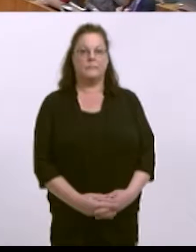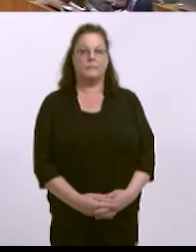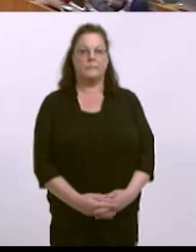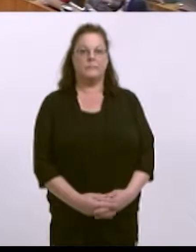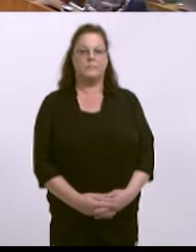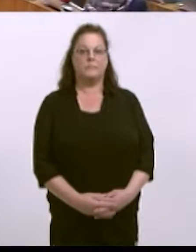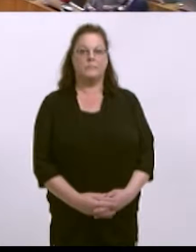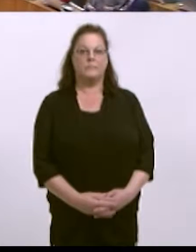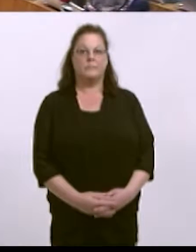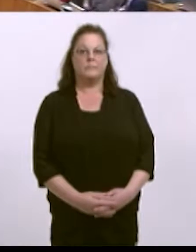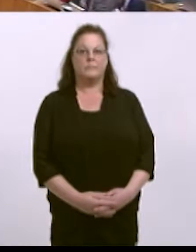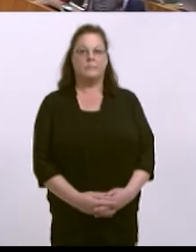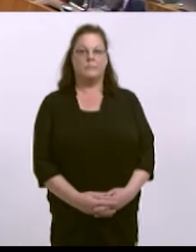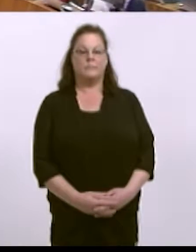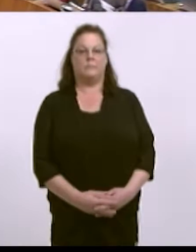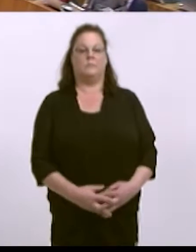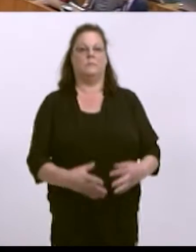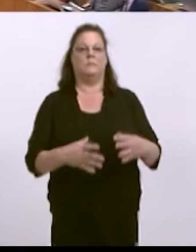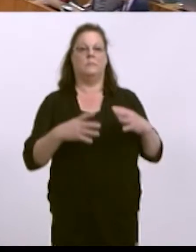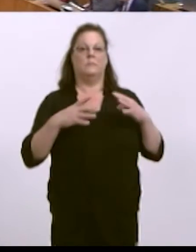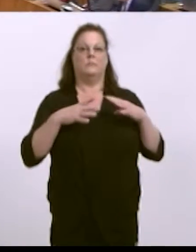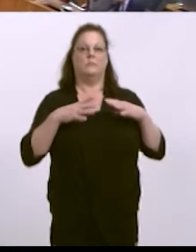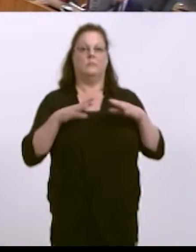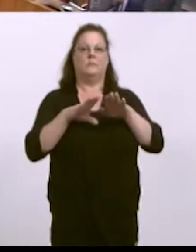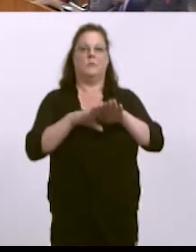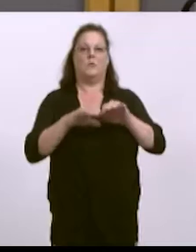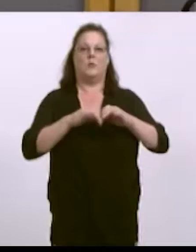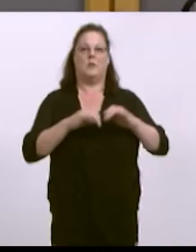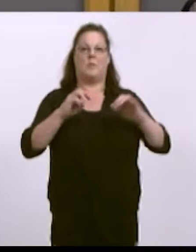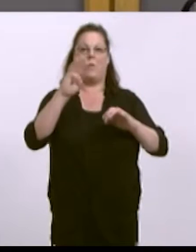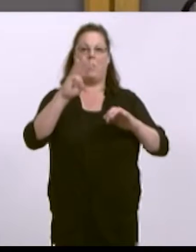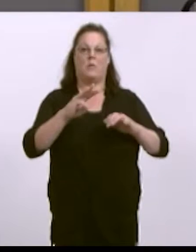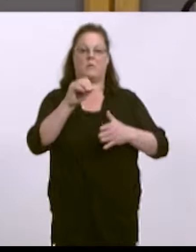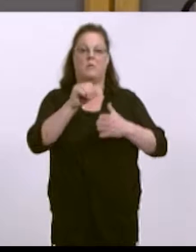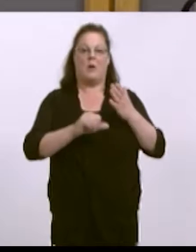Y Llywydd / The Llywydd: Yr eitem gyntaf ar ein hagenda ni y prynhawn yma ywír cwestiynau